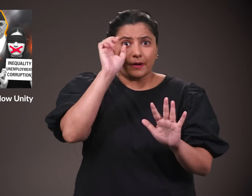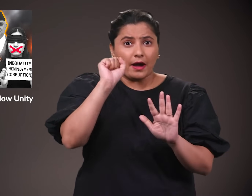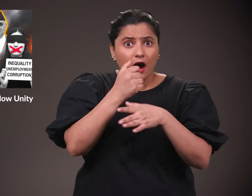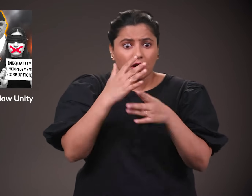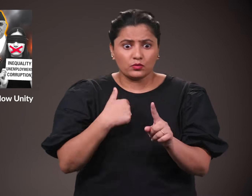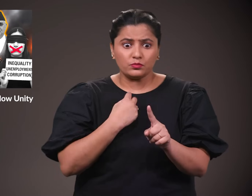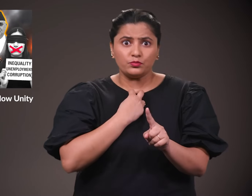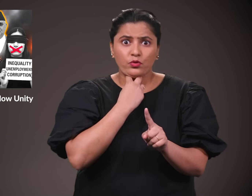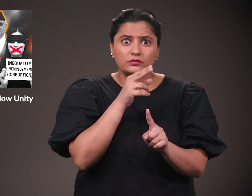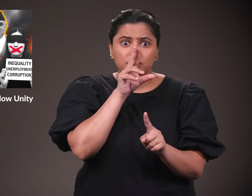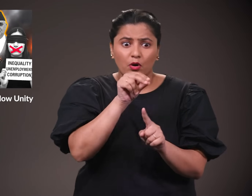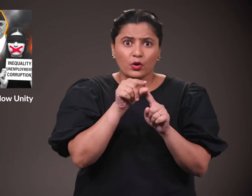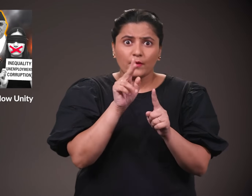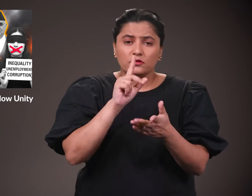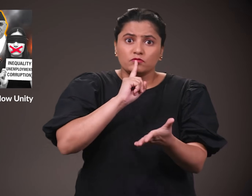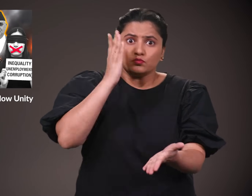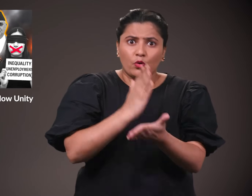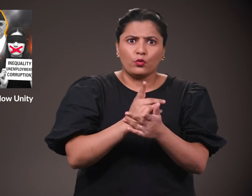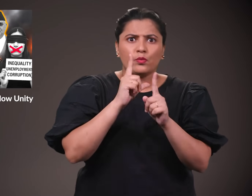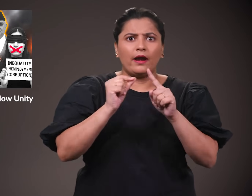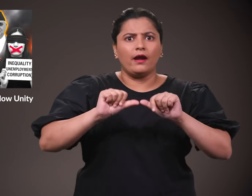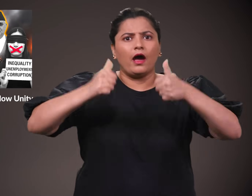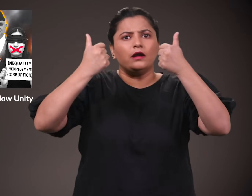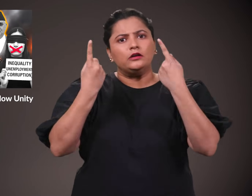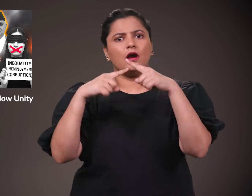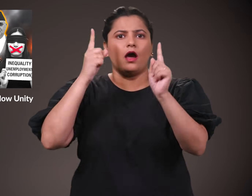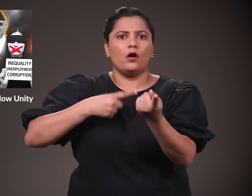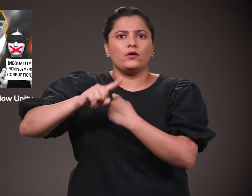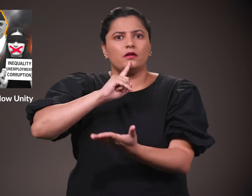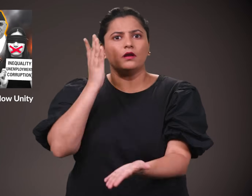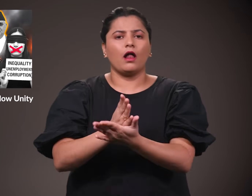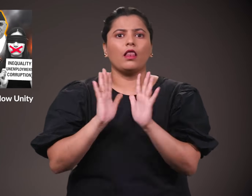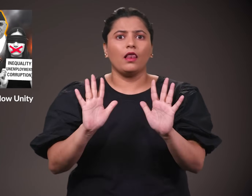Remember, do not silence speech; as it validates the wrong doing.